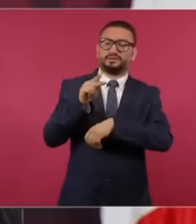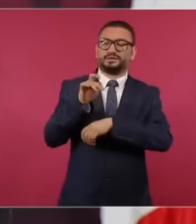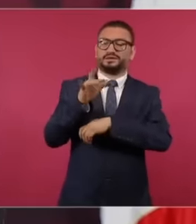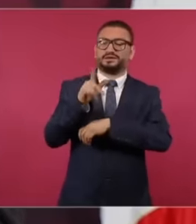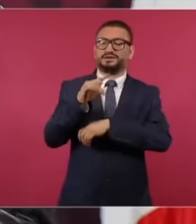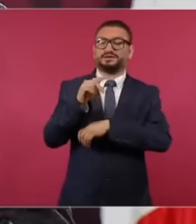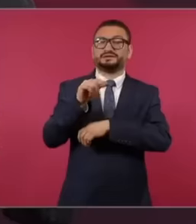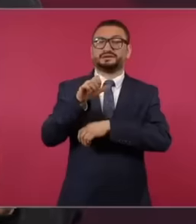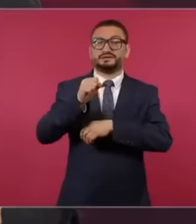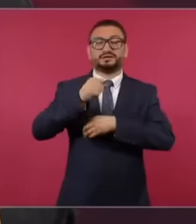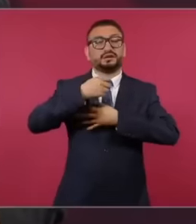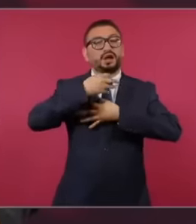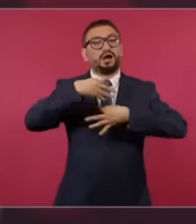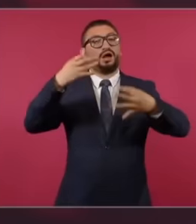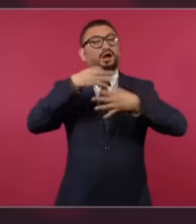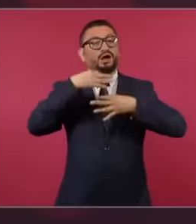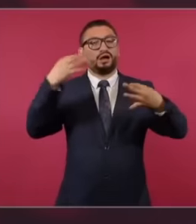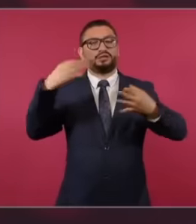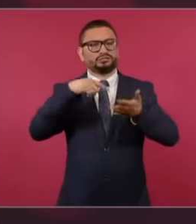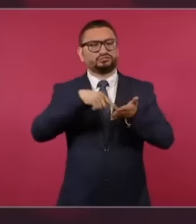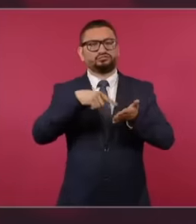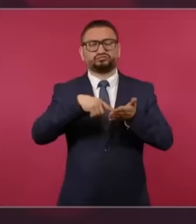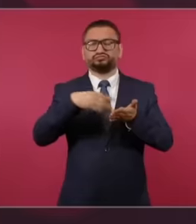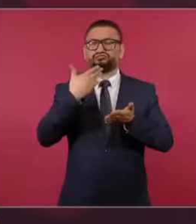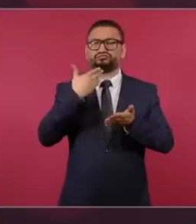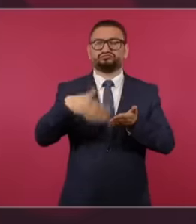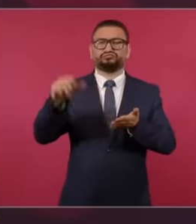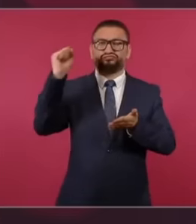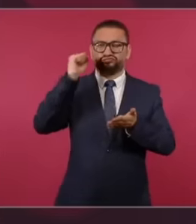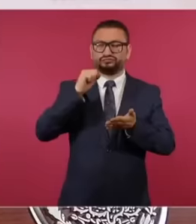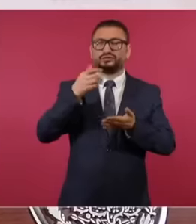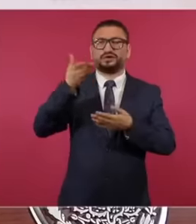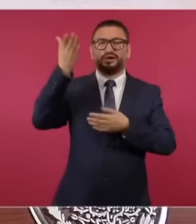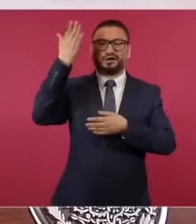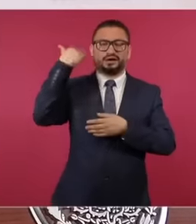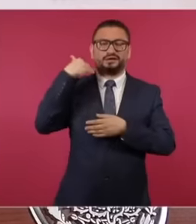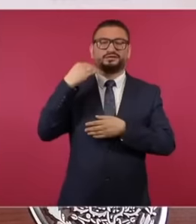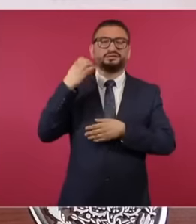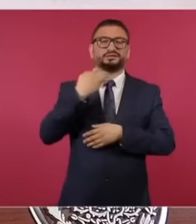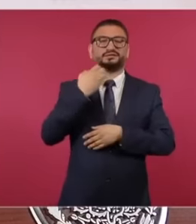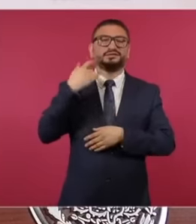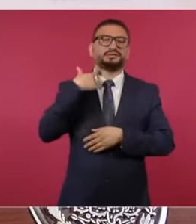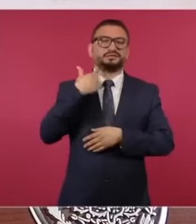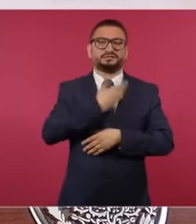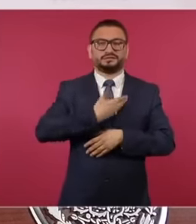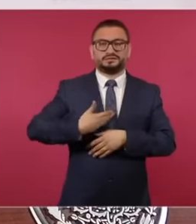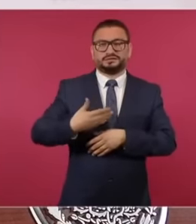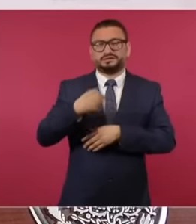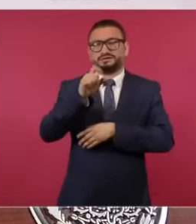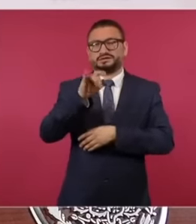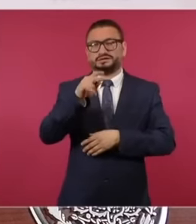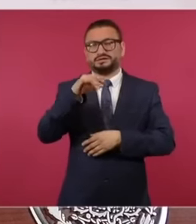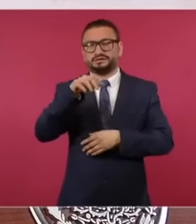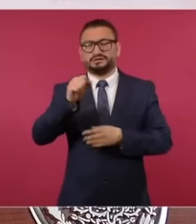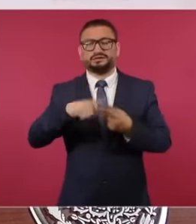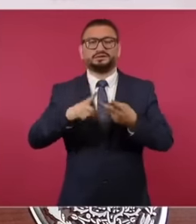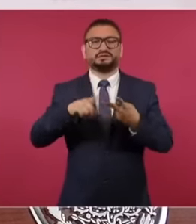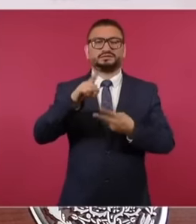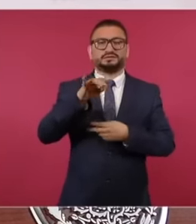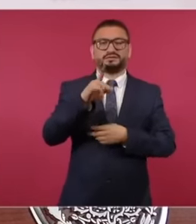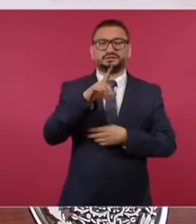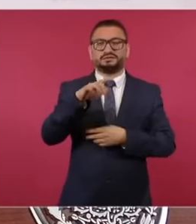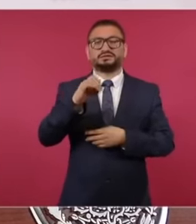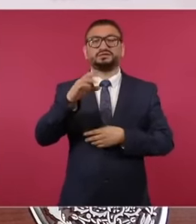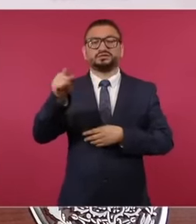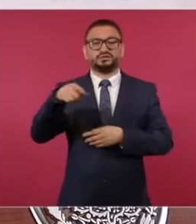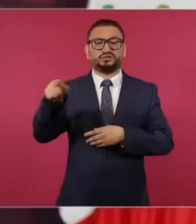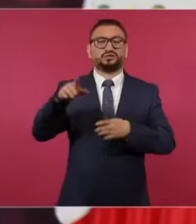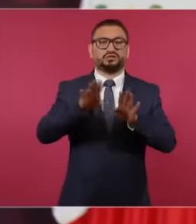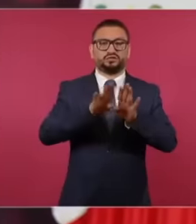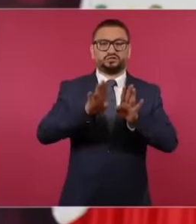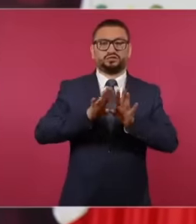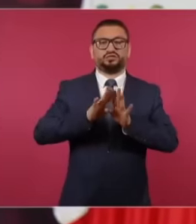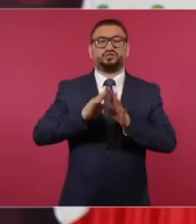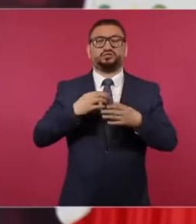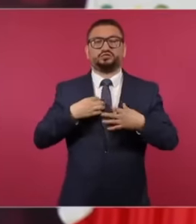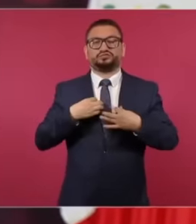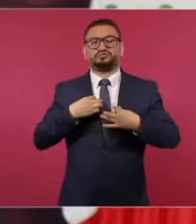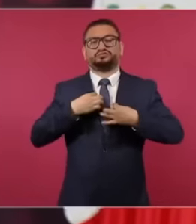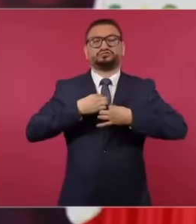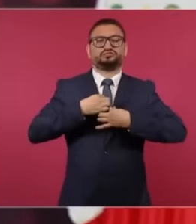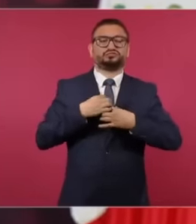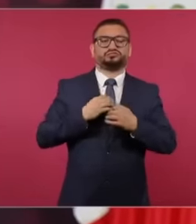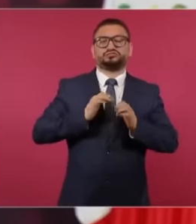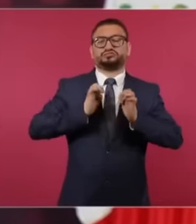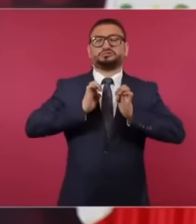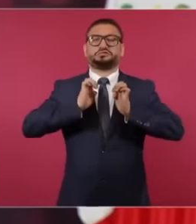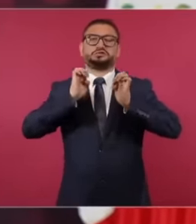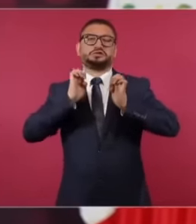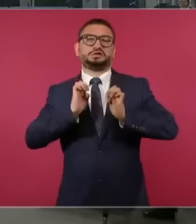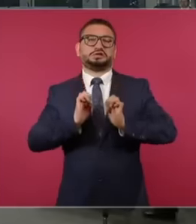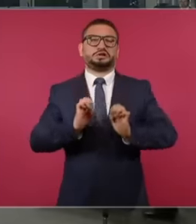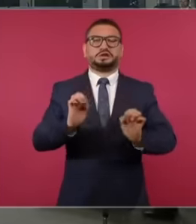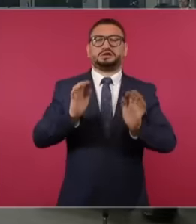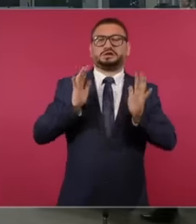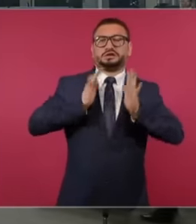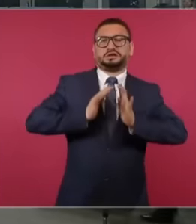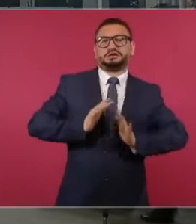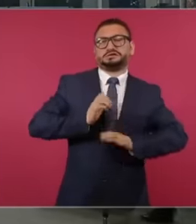very famous in the time of Salinas. Cedillo's suits were the most elegant, the shoes were